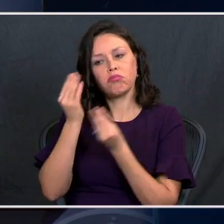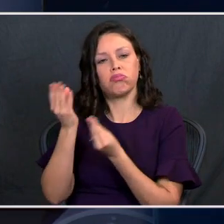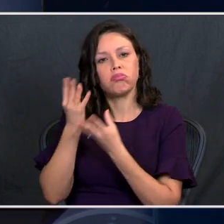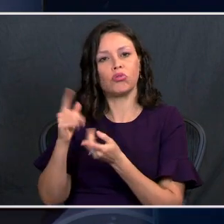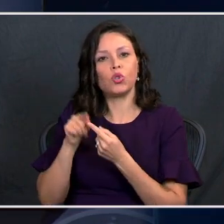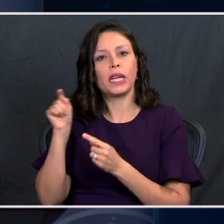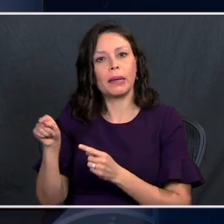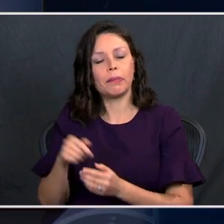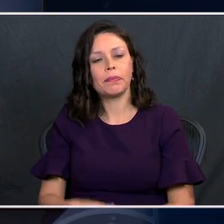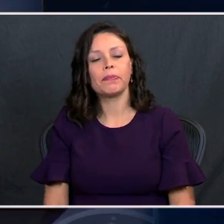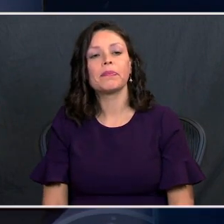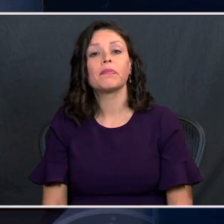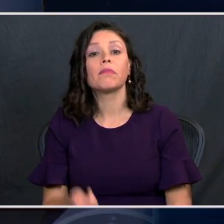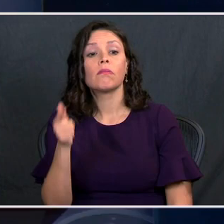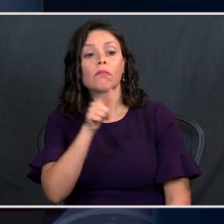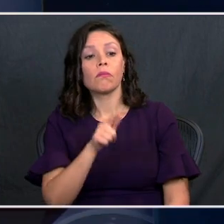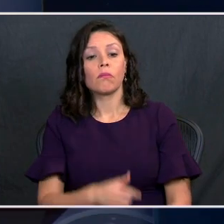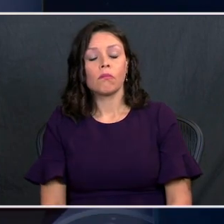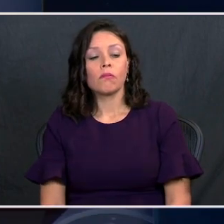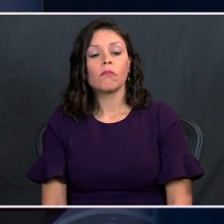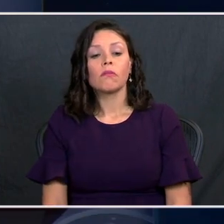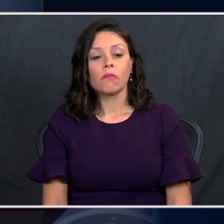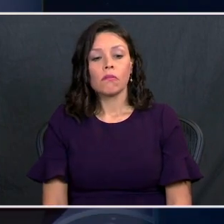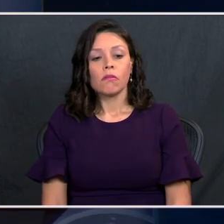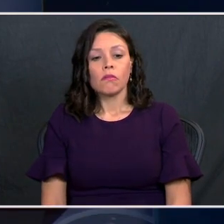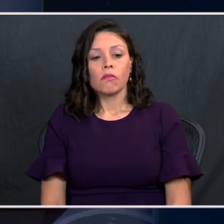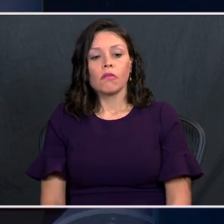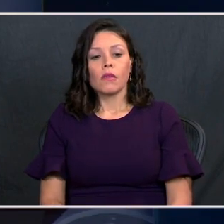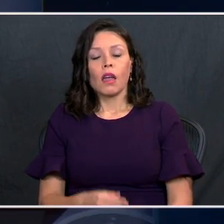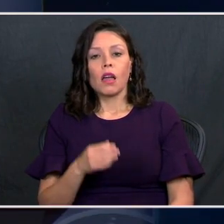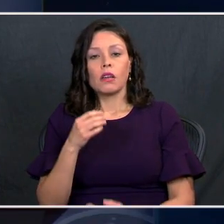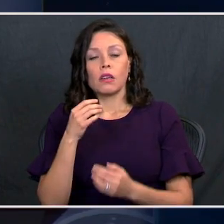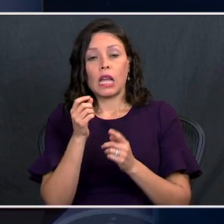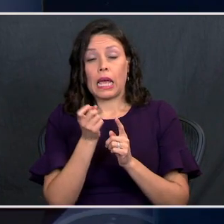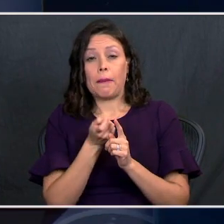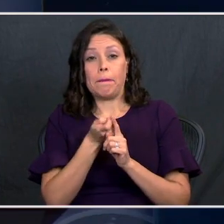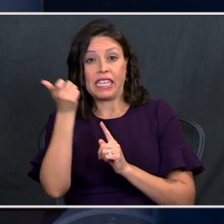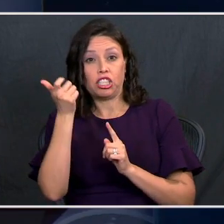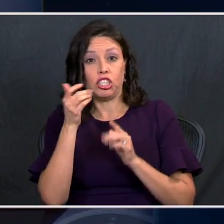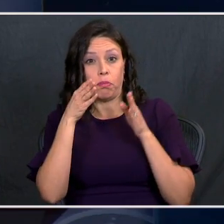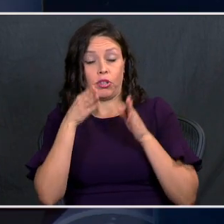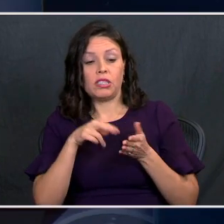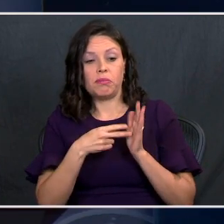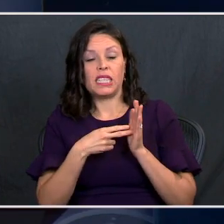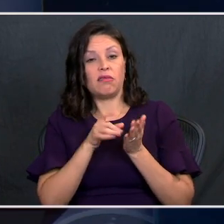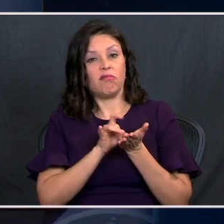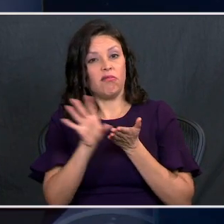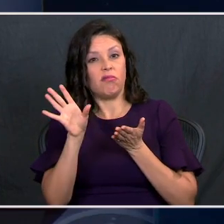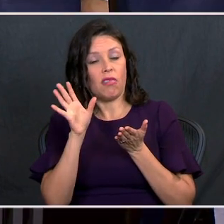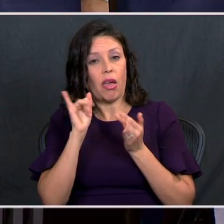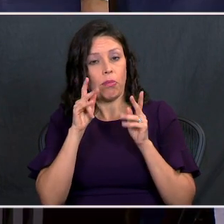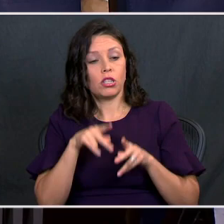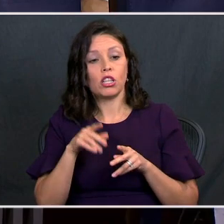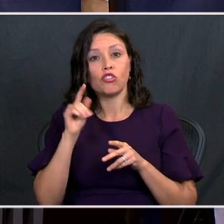Okay, go ahead. The Press: If the whole point of impeaching somebody is basically to get rid of them, and Trump is already gone,